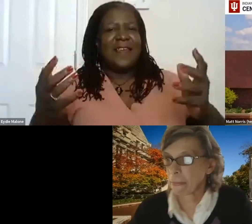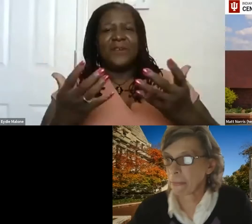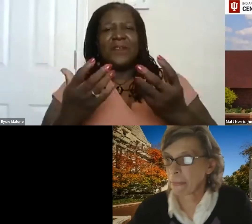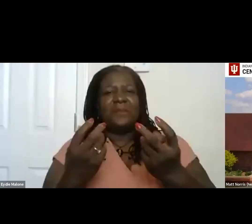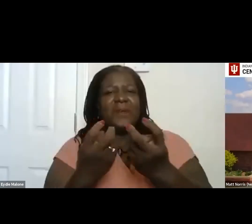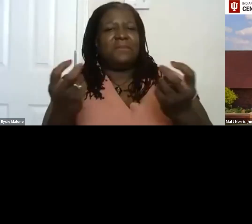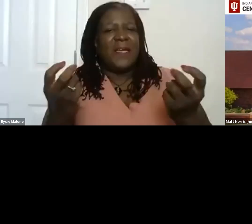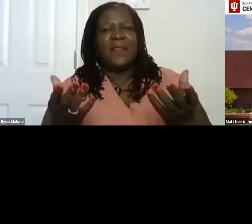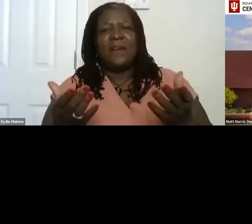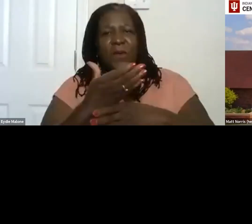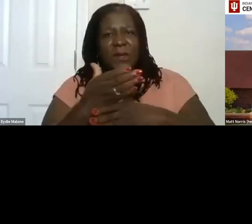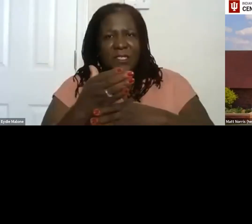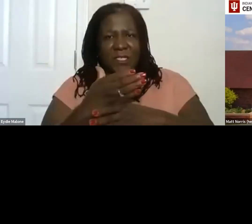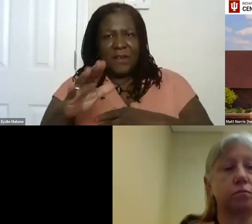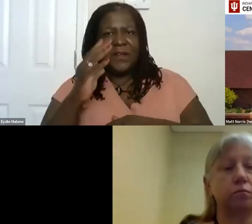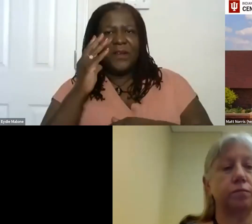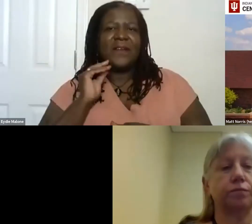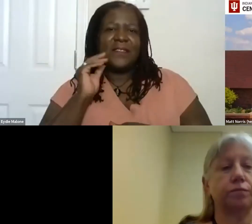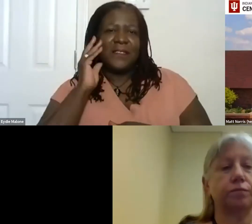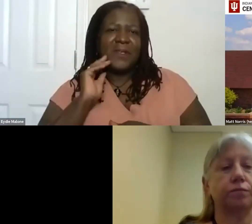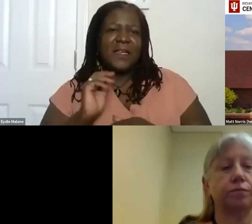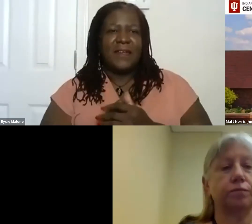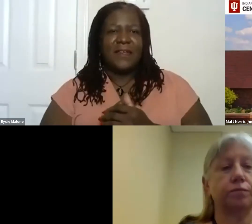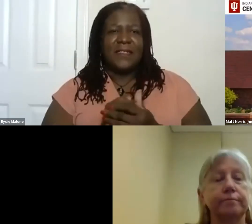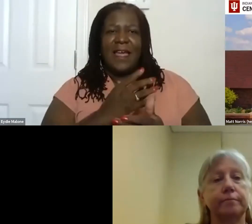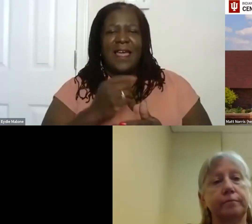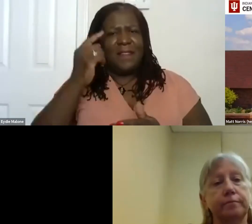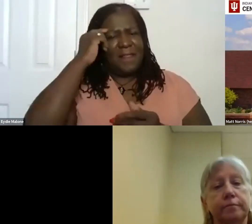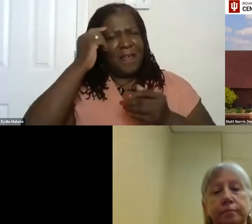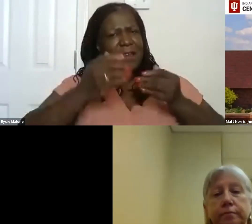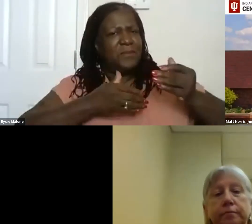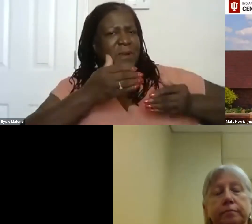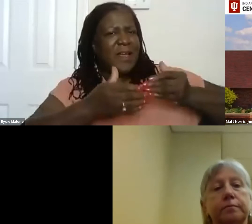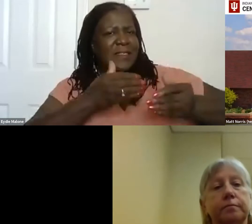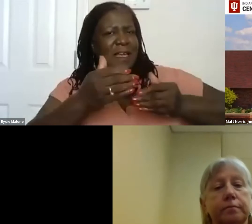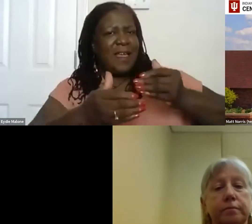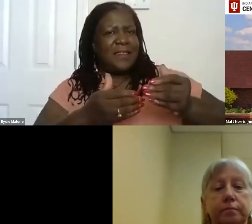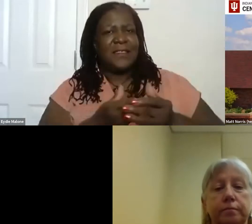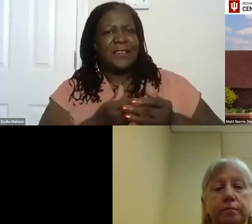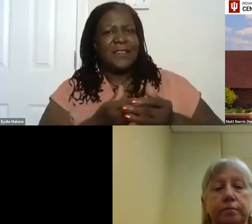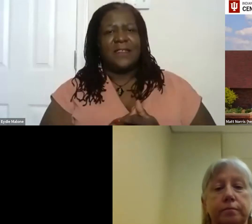your experience and just the thought process, you know, that went into your decision making.